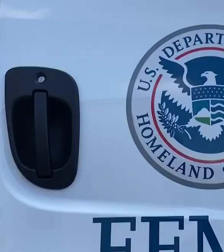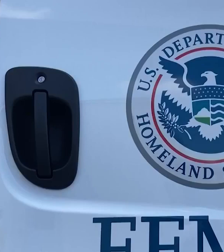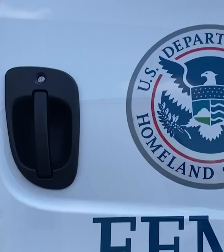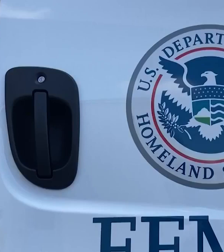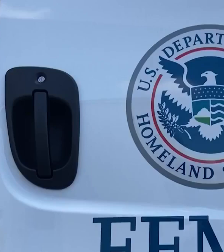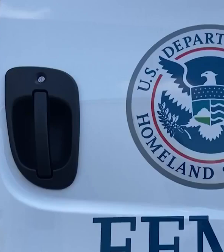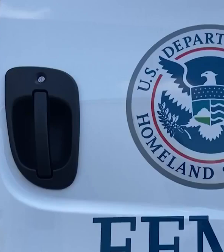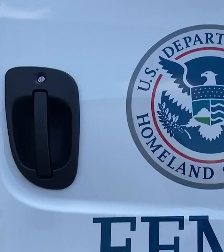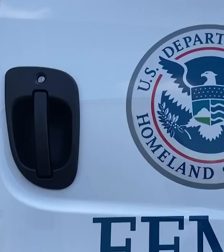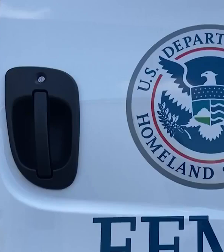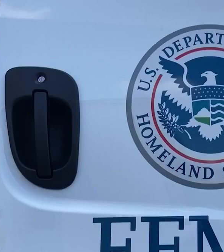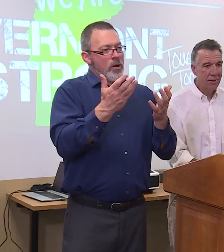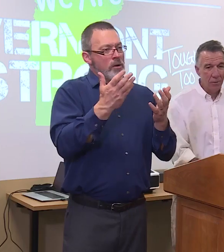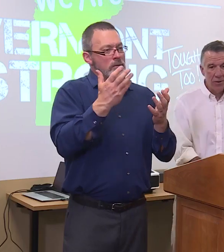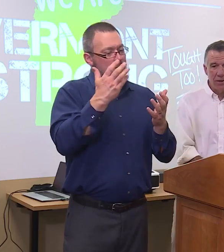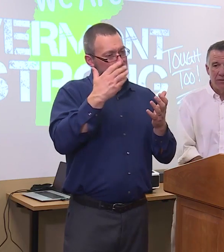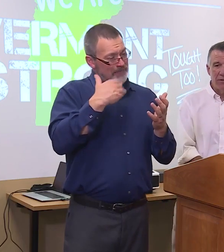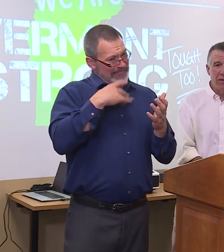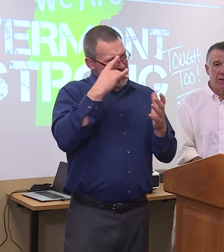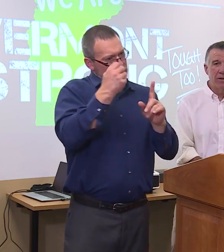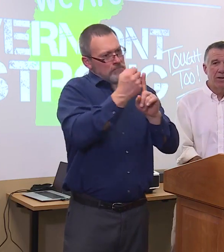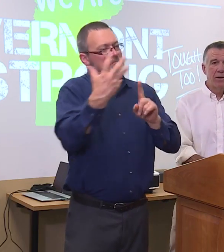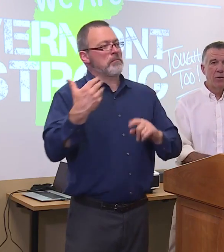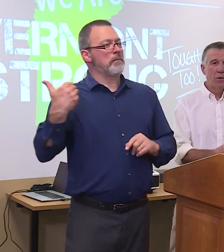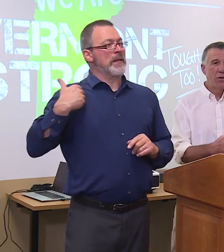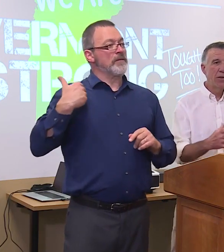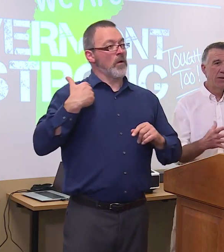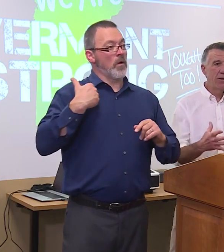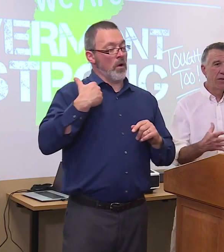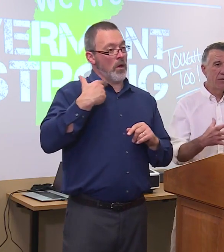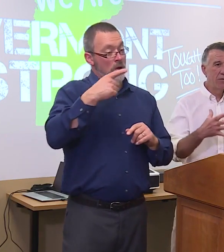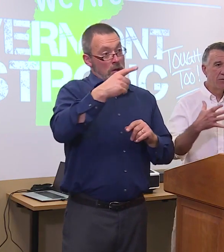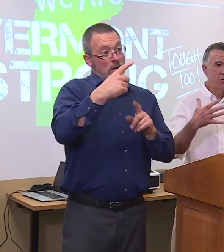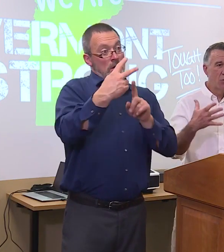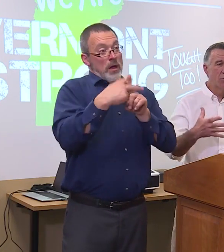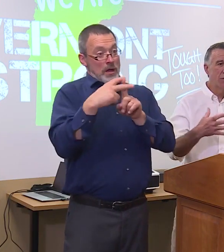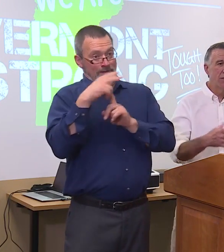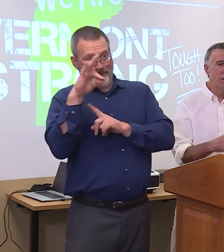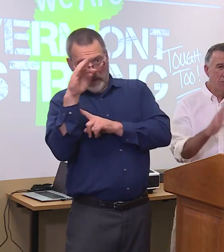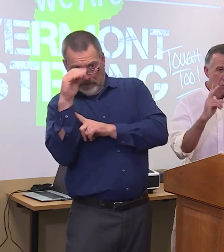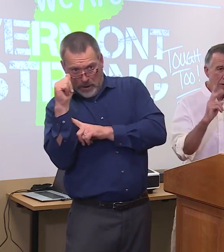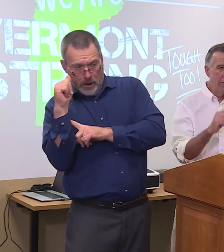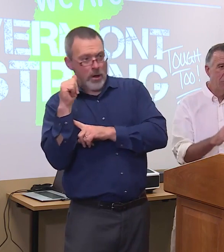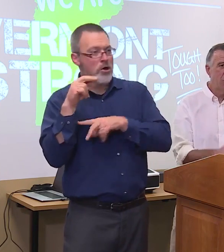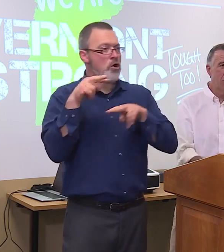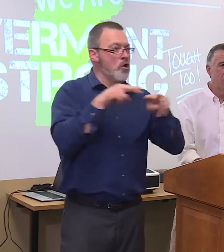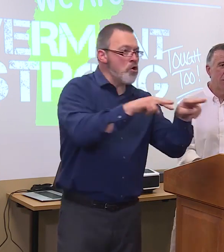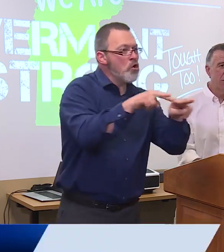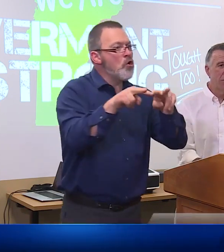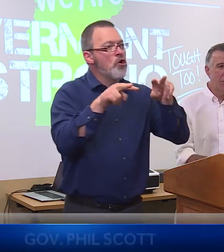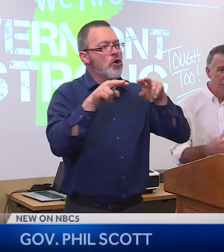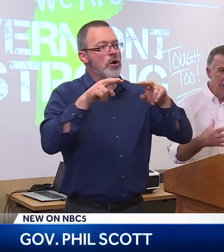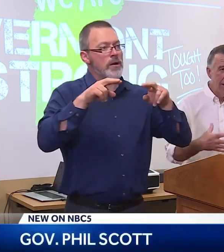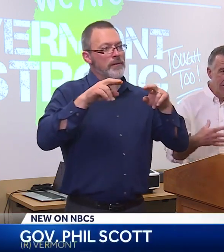EVACUATION OF 35 INDIVIDUALS.> RUTLAND AND ADDISON COUNTIES STILL do not meet THE THRESHOLD TO BECOME A PART OF THE FEMA INDIVIDUAL